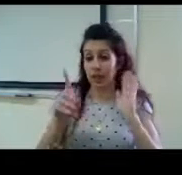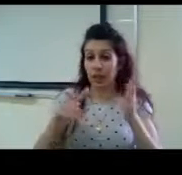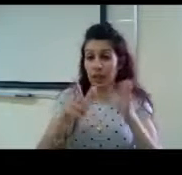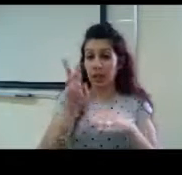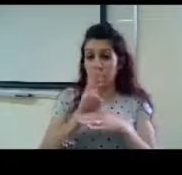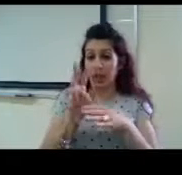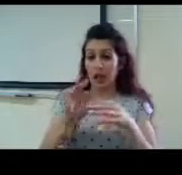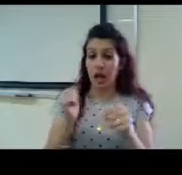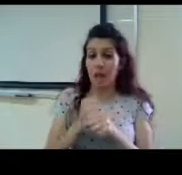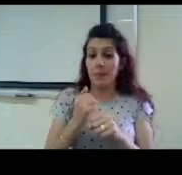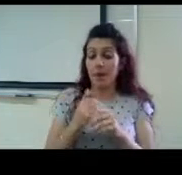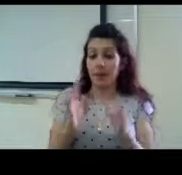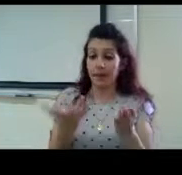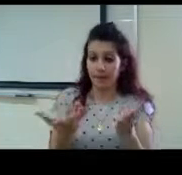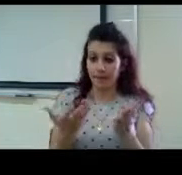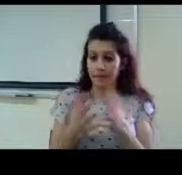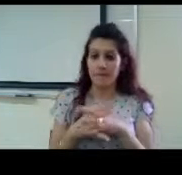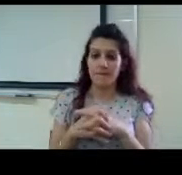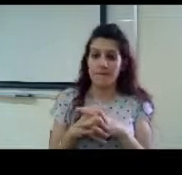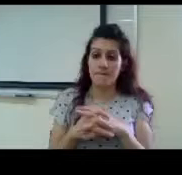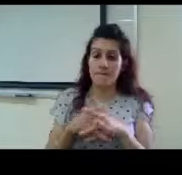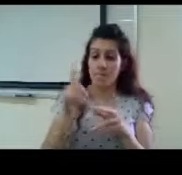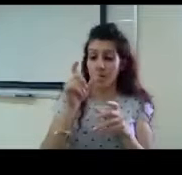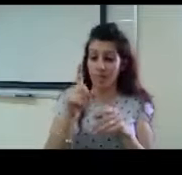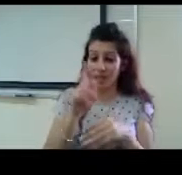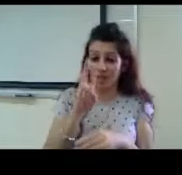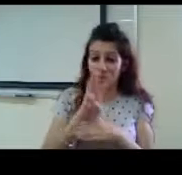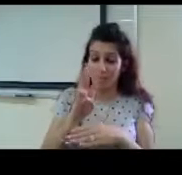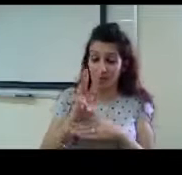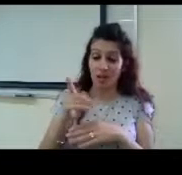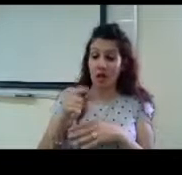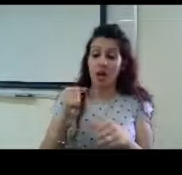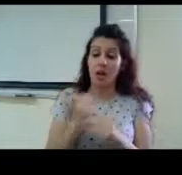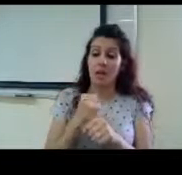Turner's by shifting to virtual classrooms from completely offline